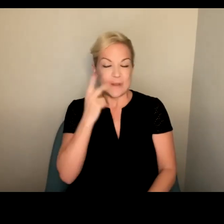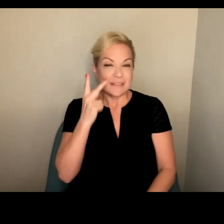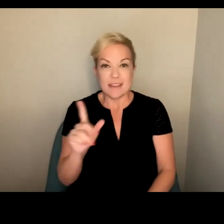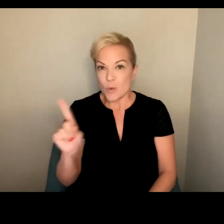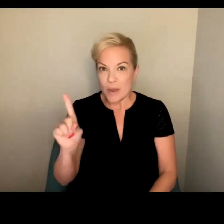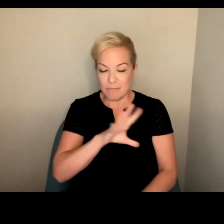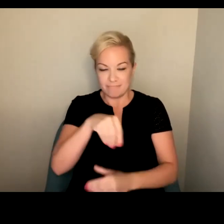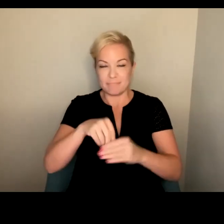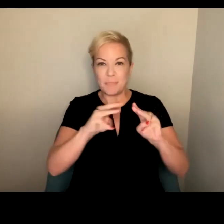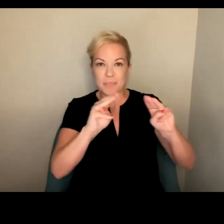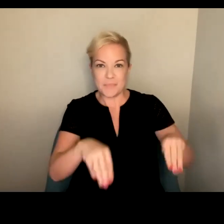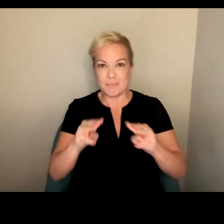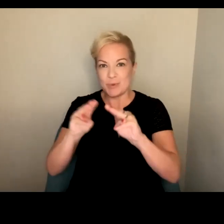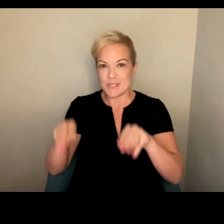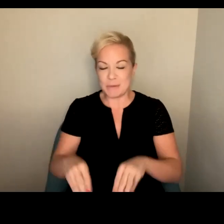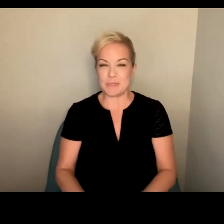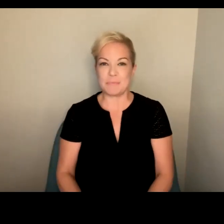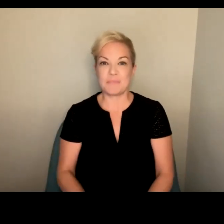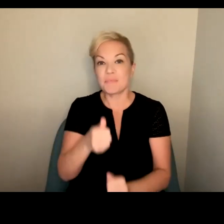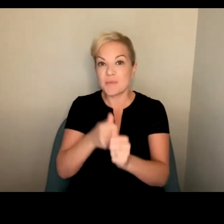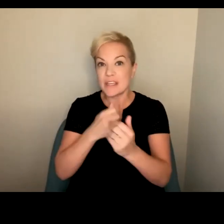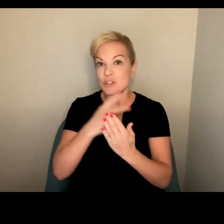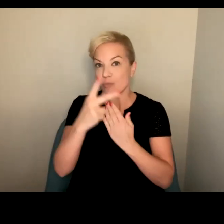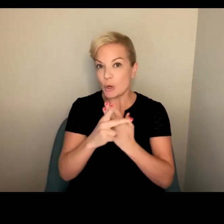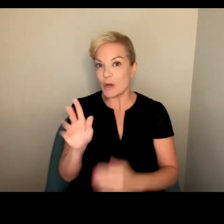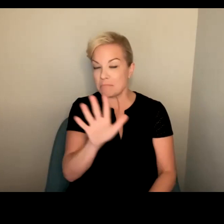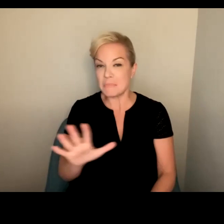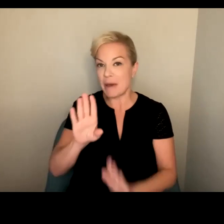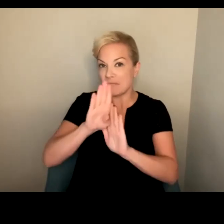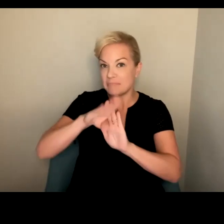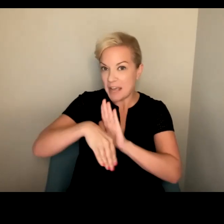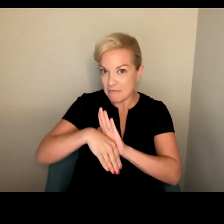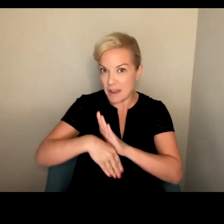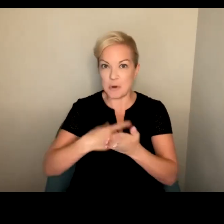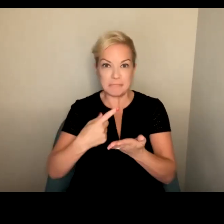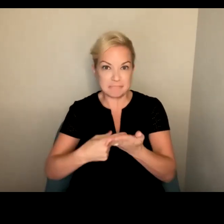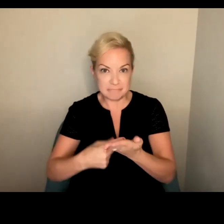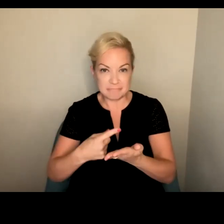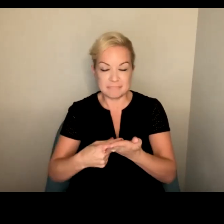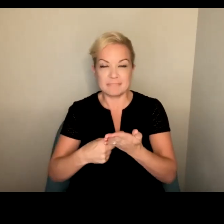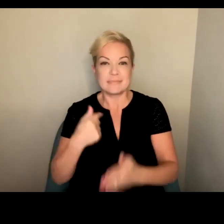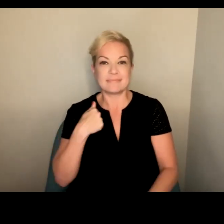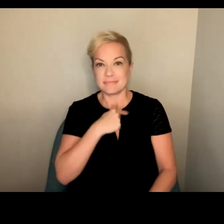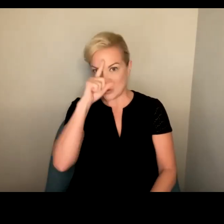Each episode is approximately 30 minutes and we hope each of our five-part series will encourage